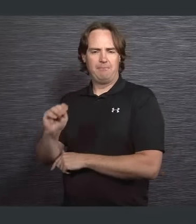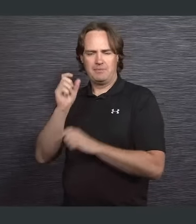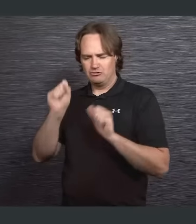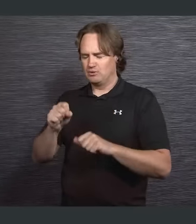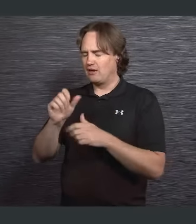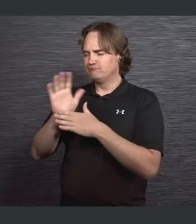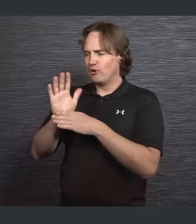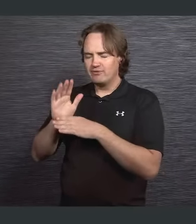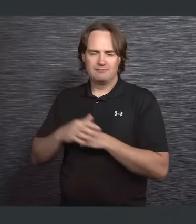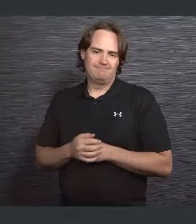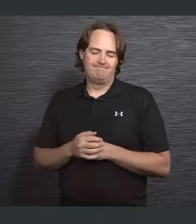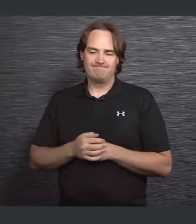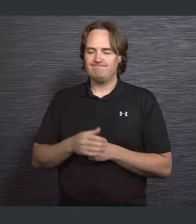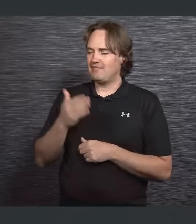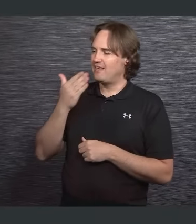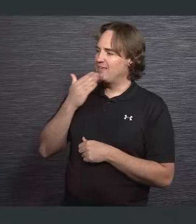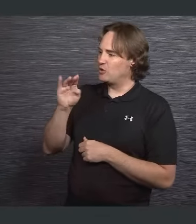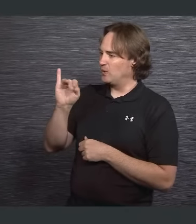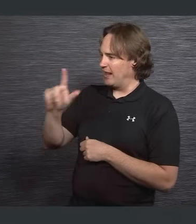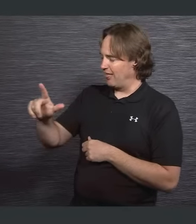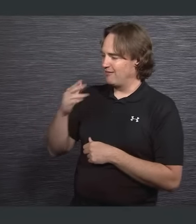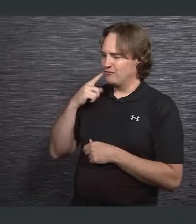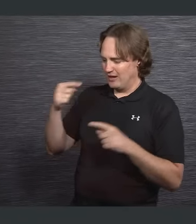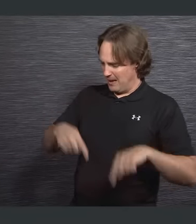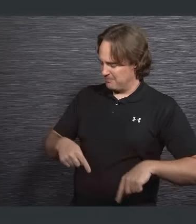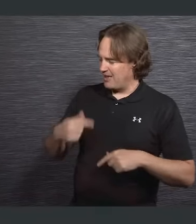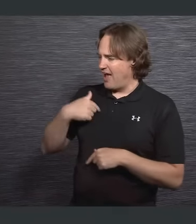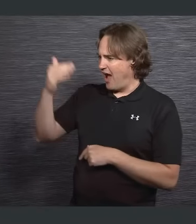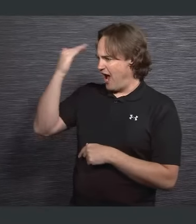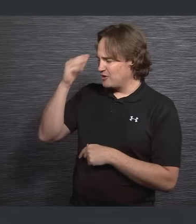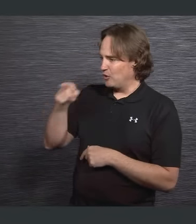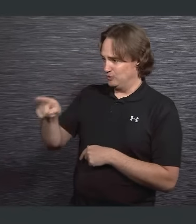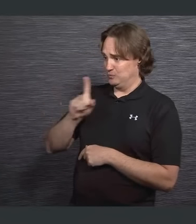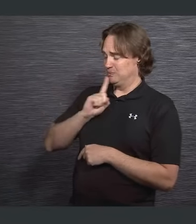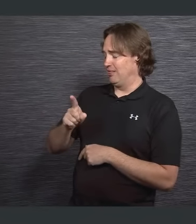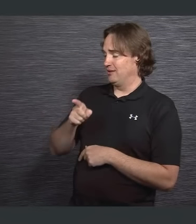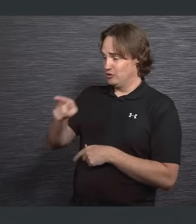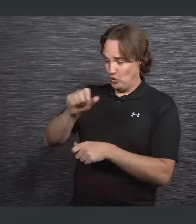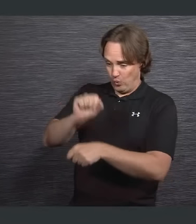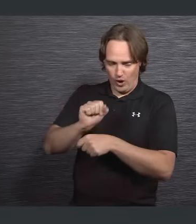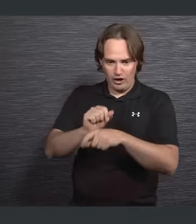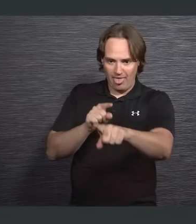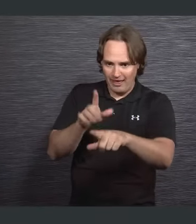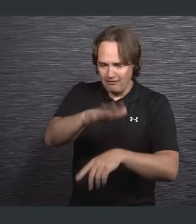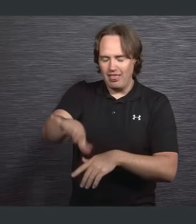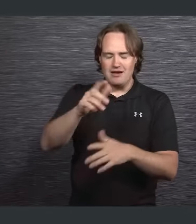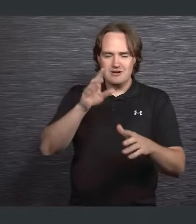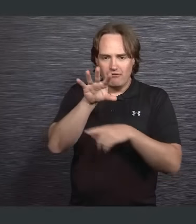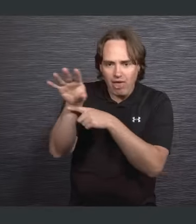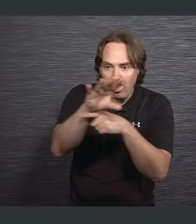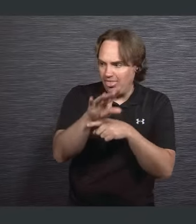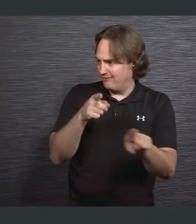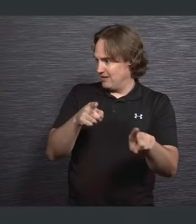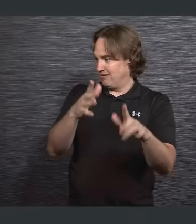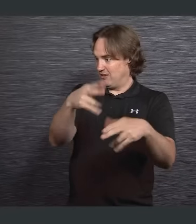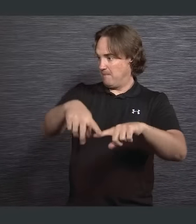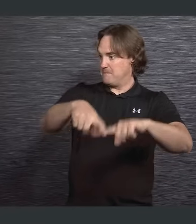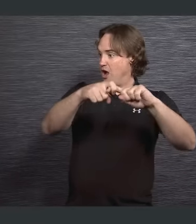Neill, thank you for being here, I know you literally flew in straight from the set. We just finished shooting just the other day.